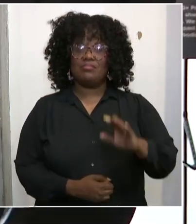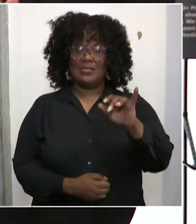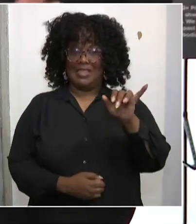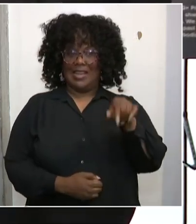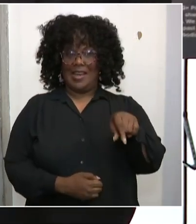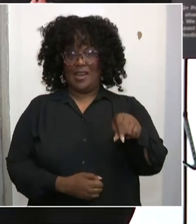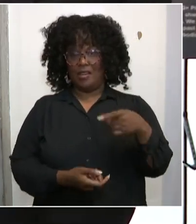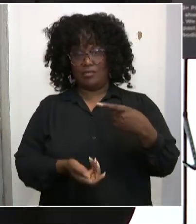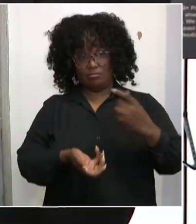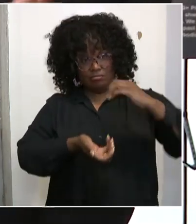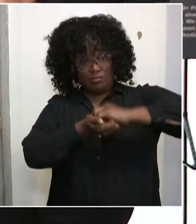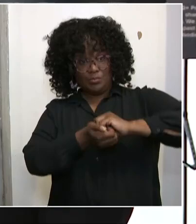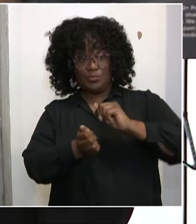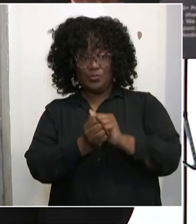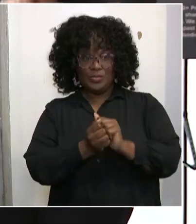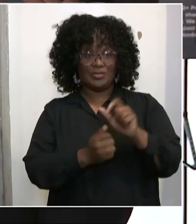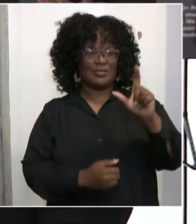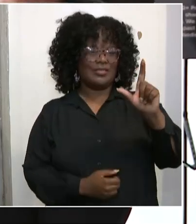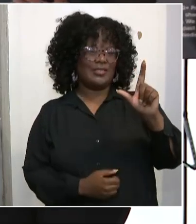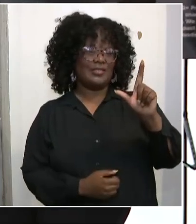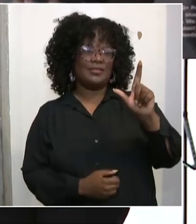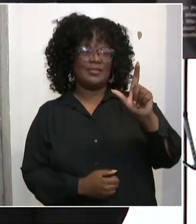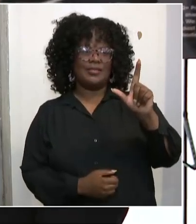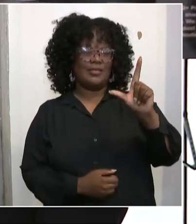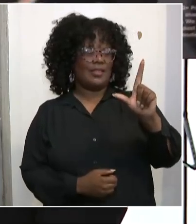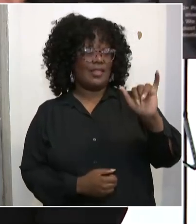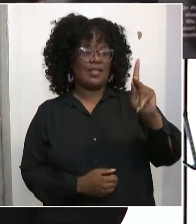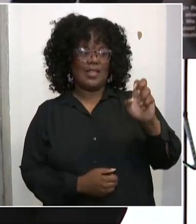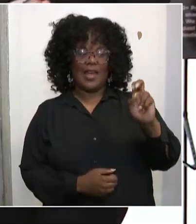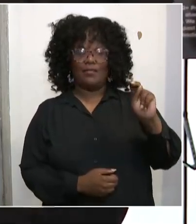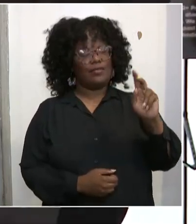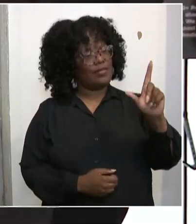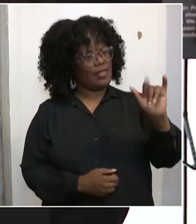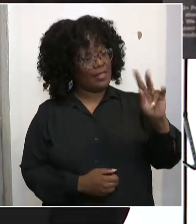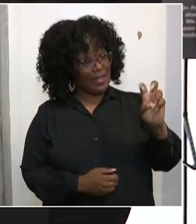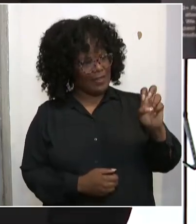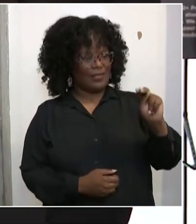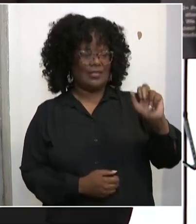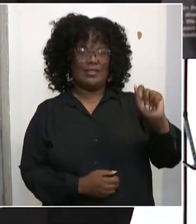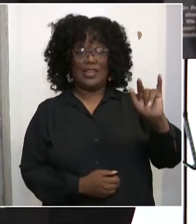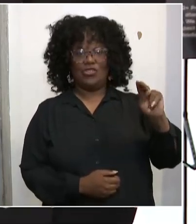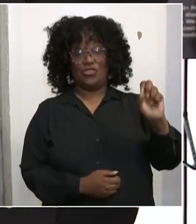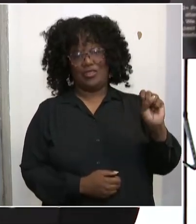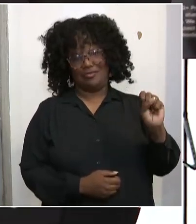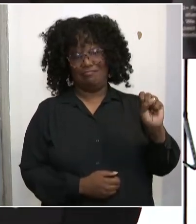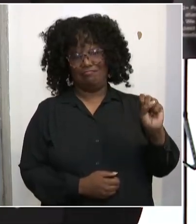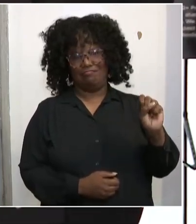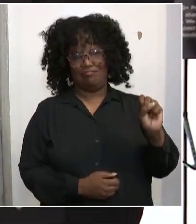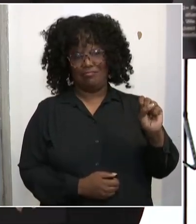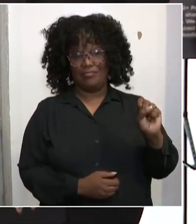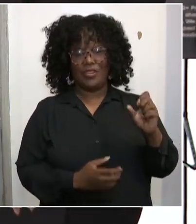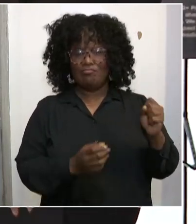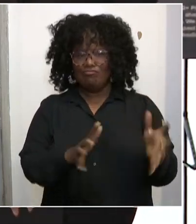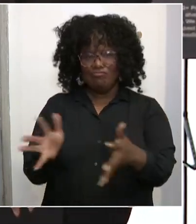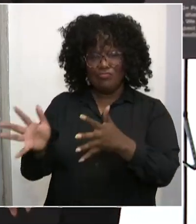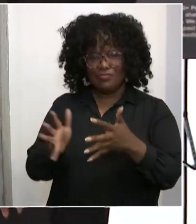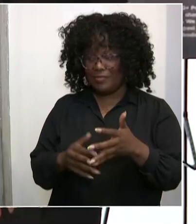the president of Live Nation DC is with us. So Mayor Bowser, when you talk about Shakira coming up and all the different big concerts coming up,